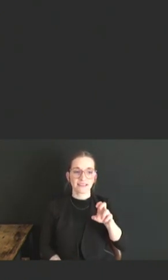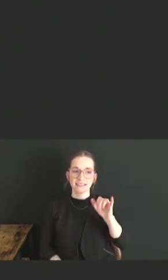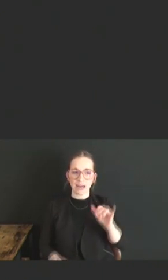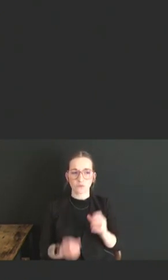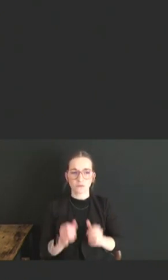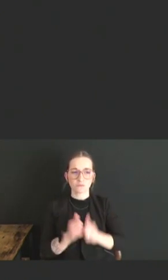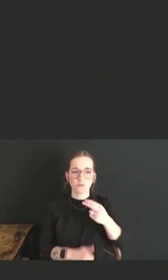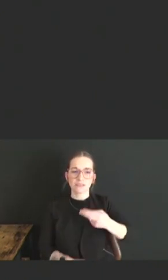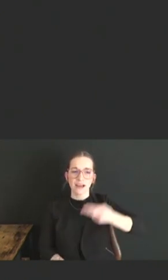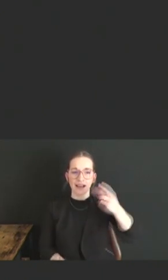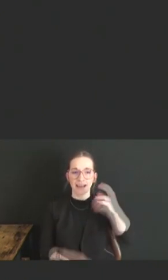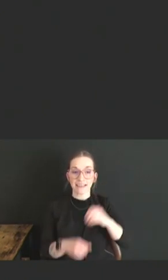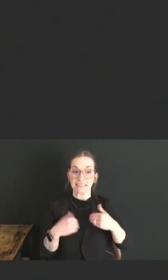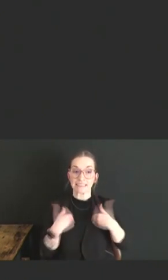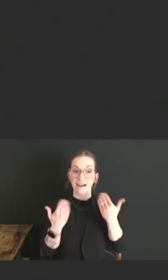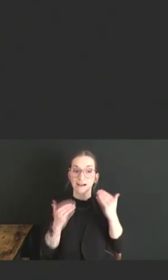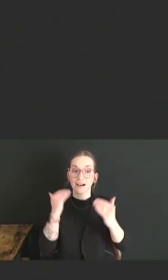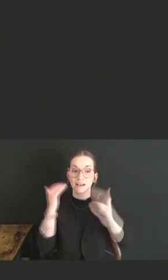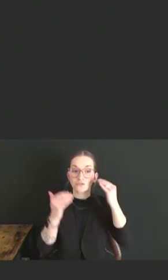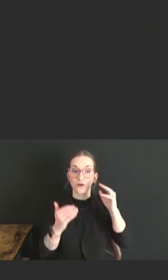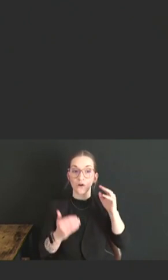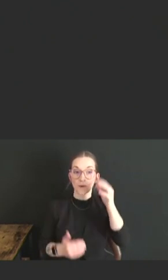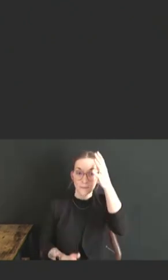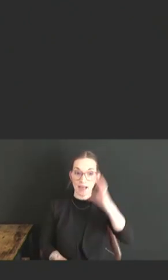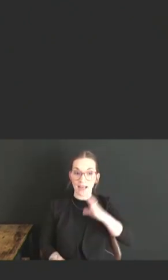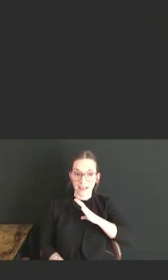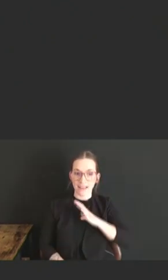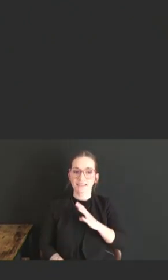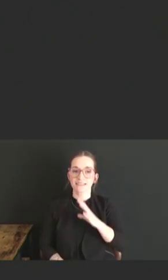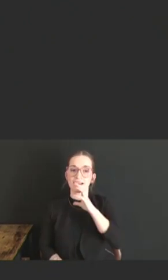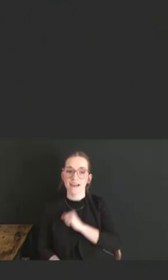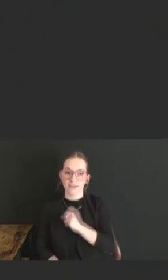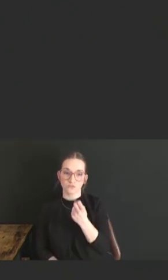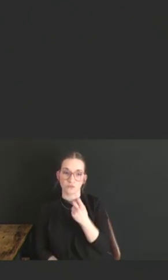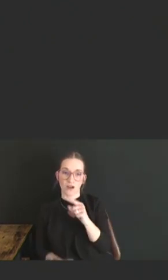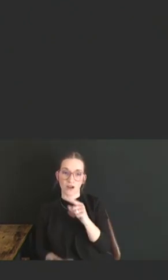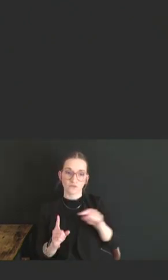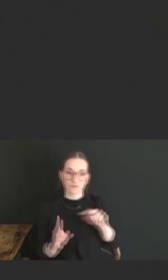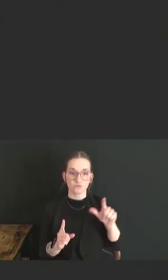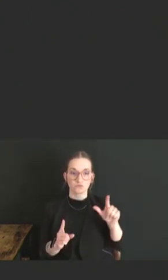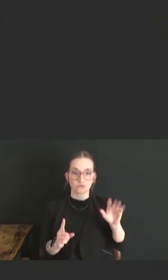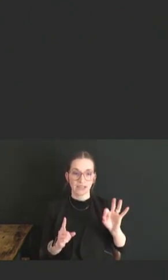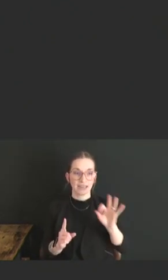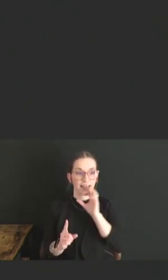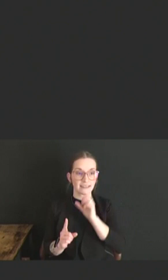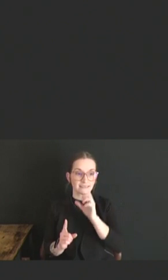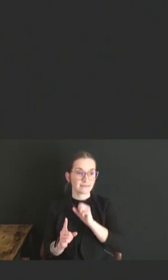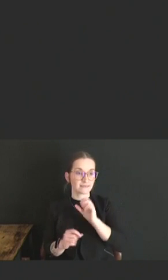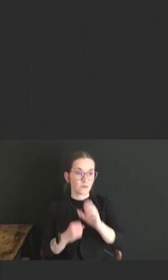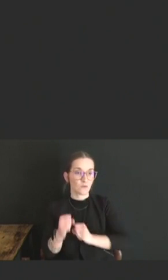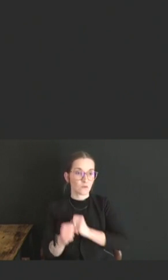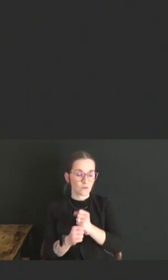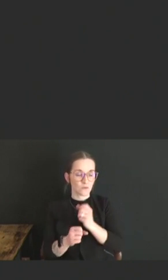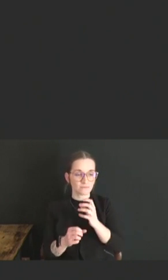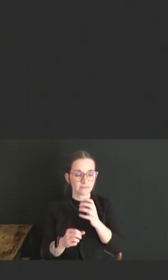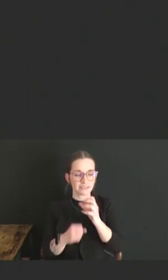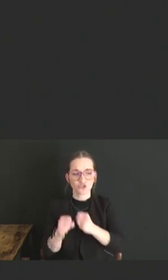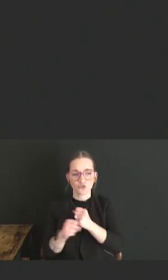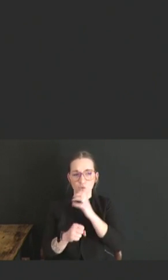approximately 12 to 29 years, and found that most of those that were hospitalized had resolution of